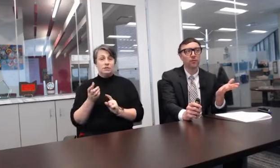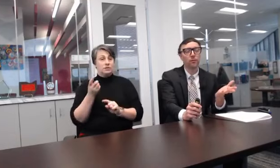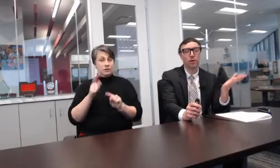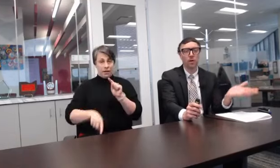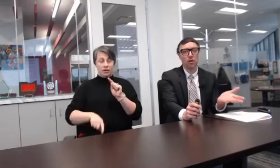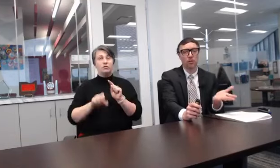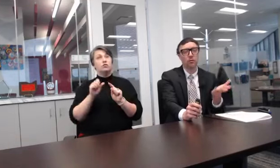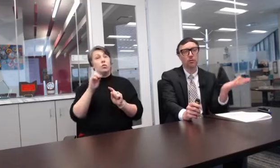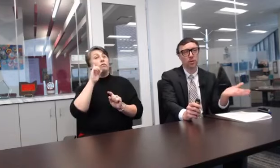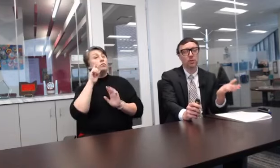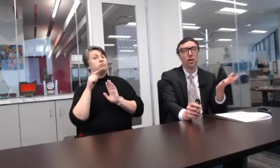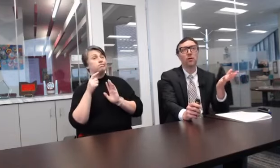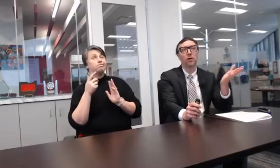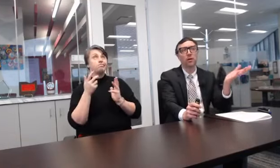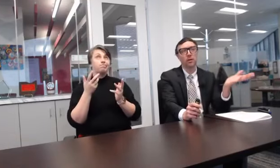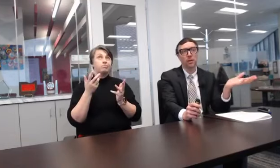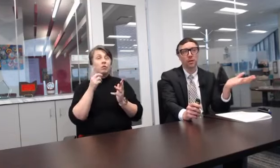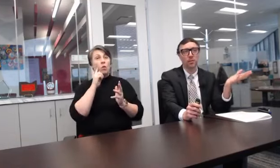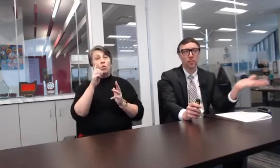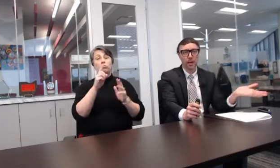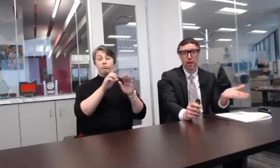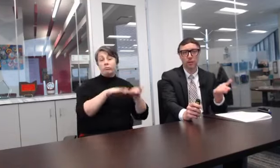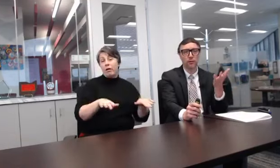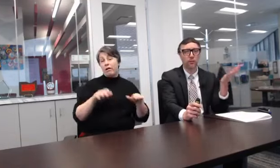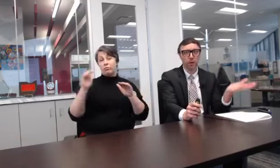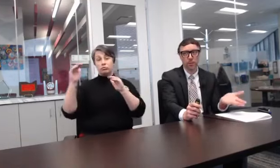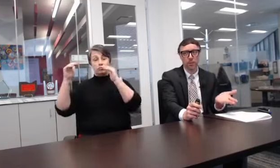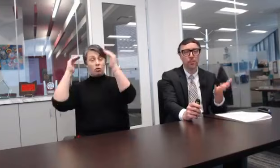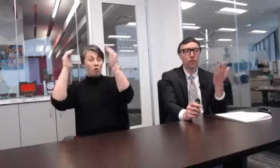for an adult or for a child, the parent or family member